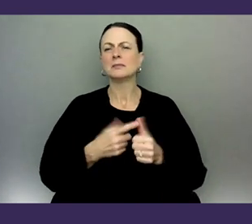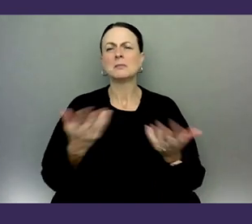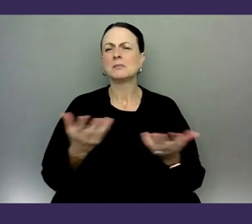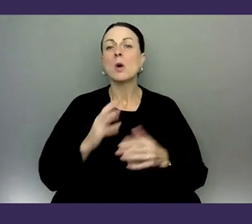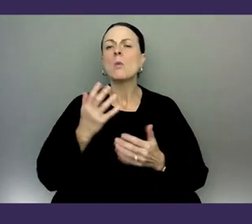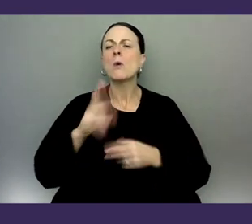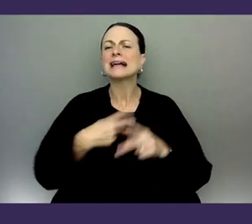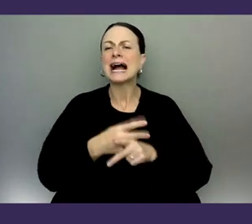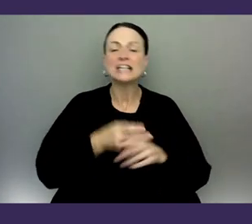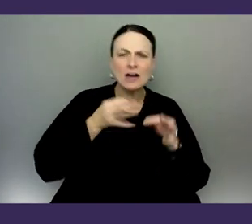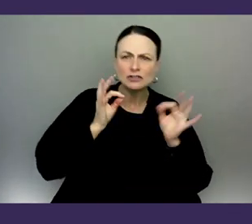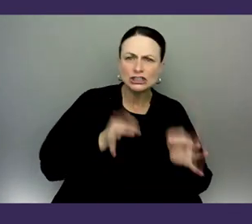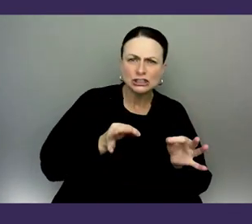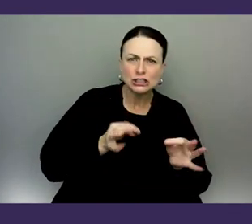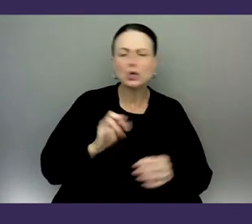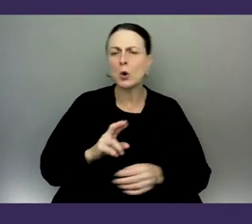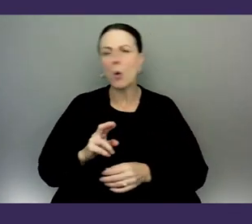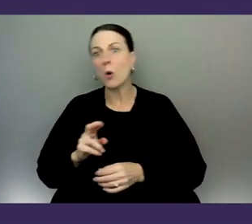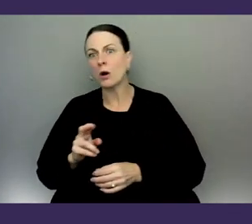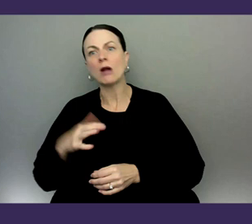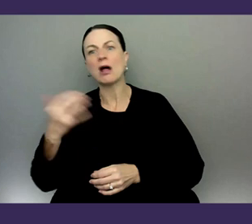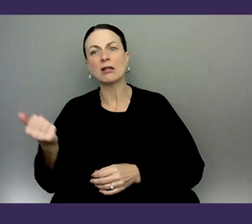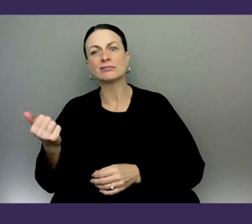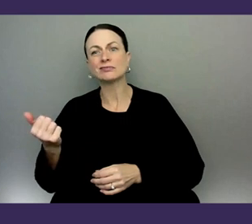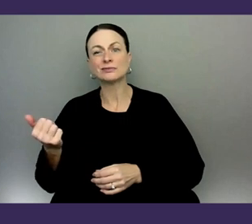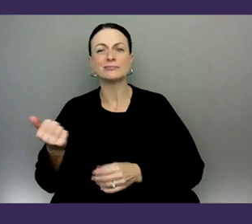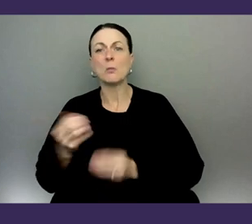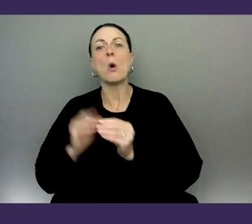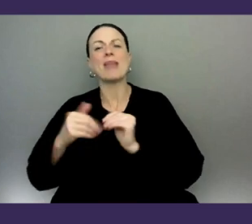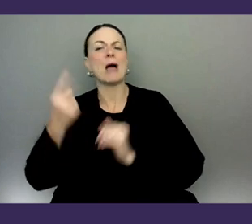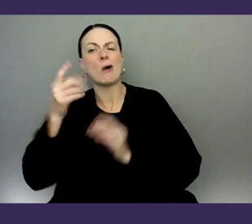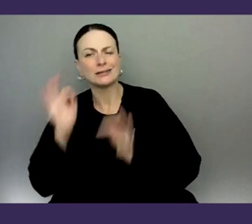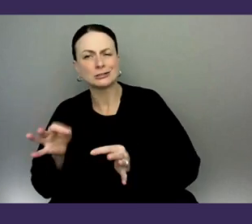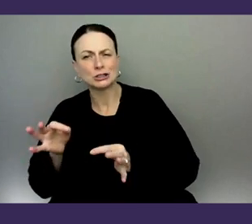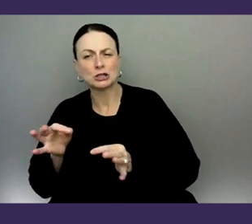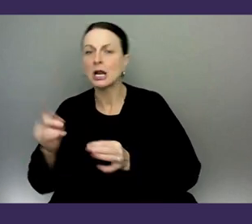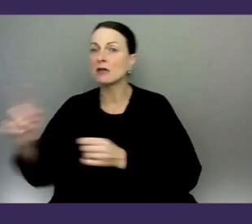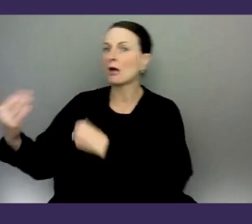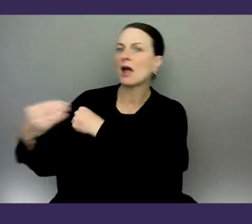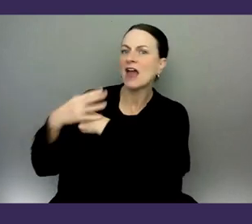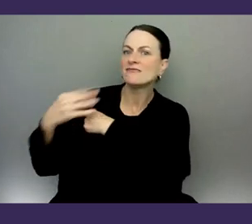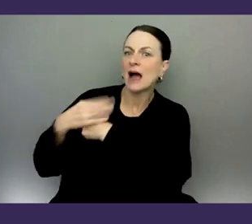or decisions have you made using the advice of someone else?" And this is multiple choice.